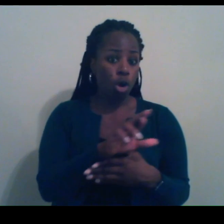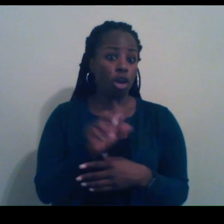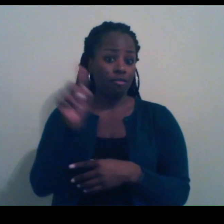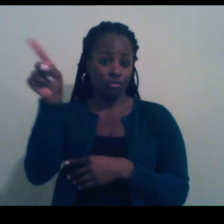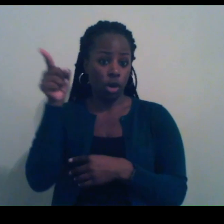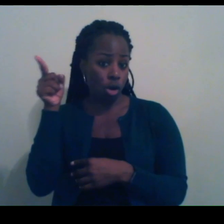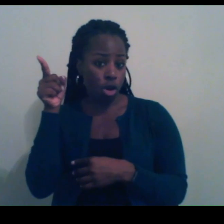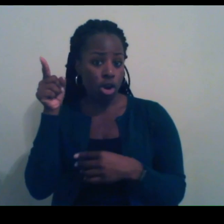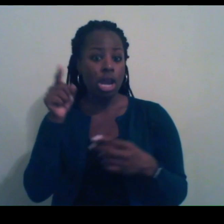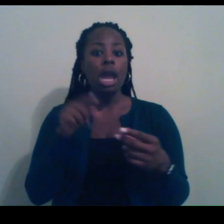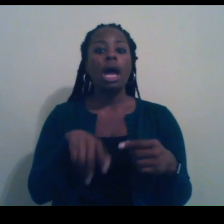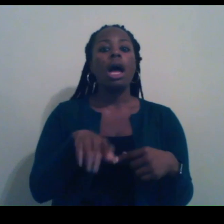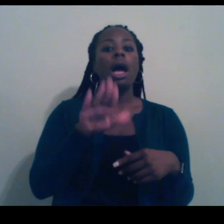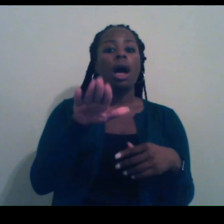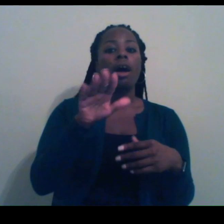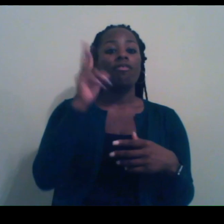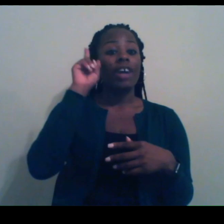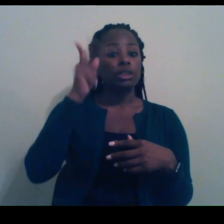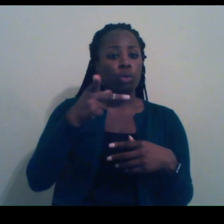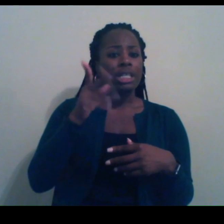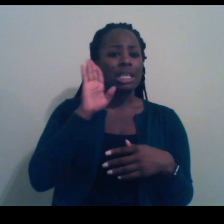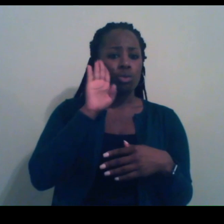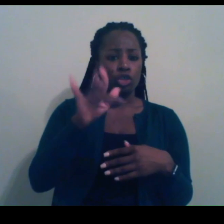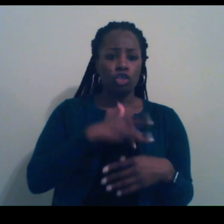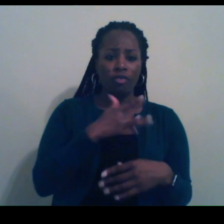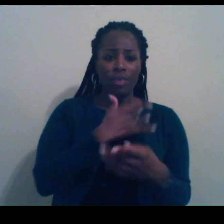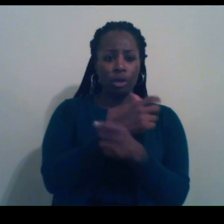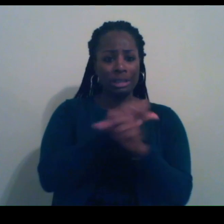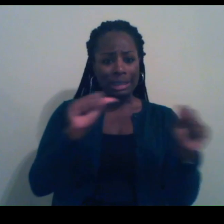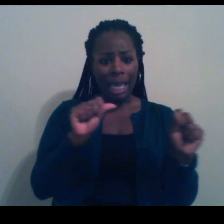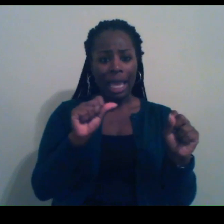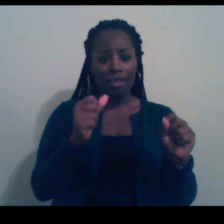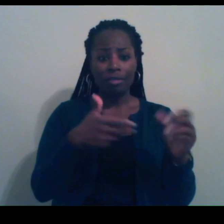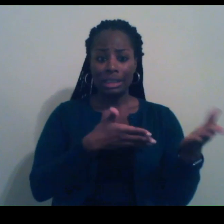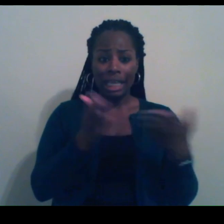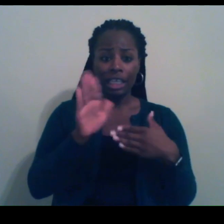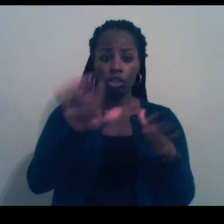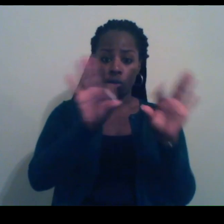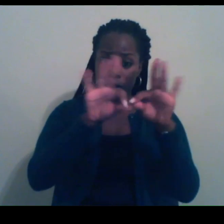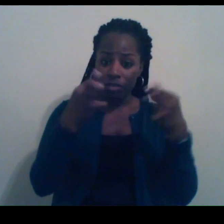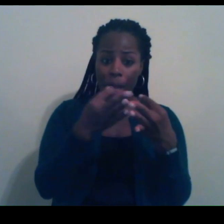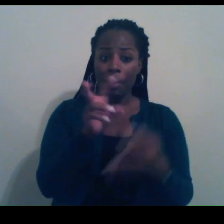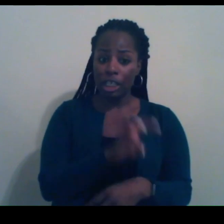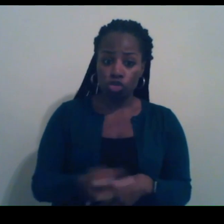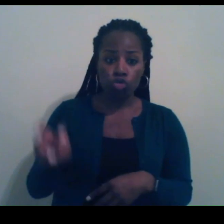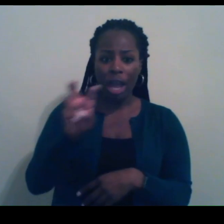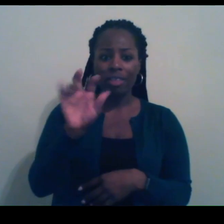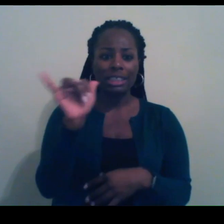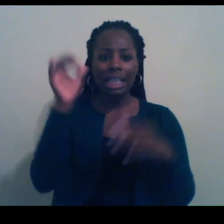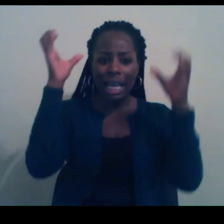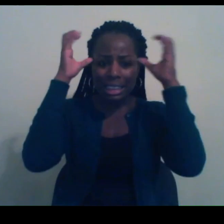grandchildren and their partners on a week long trip to Disney World well I can say there's been no recommendation